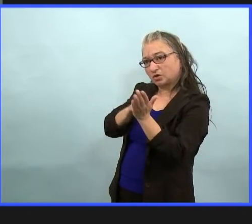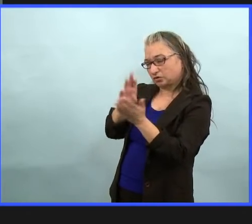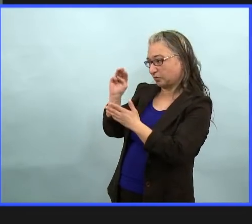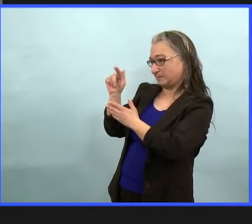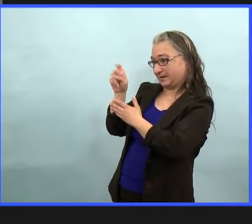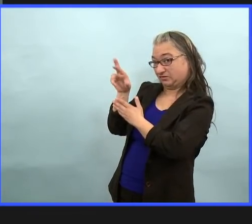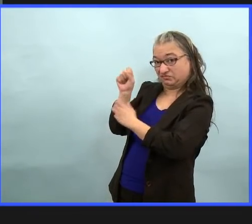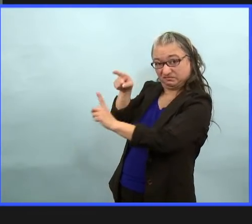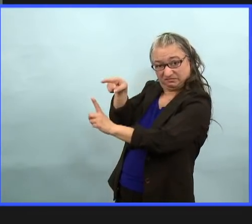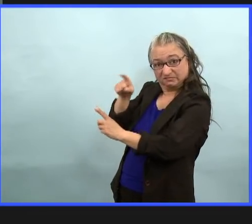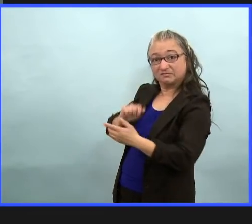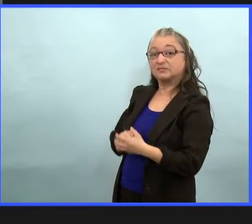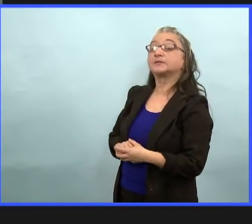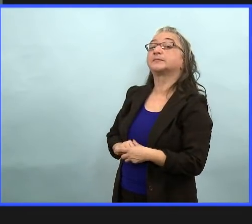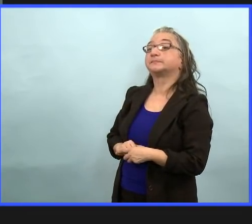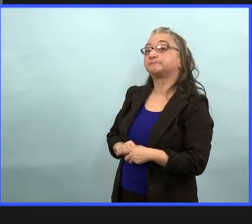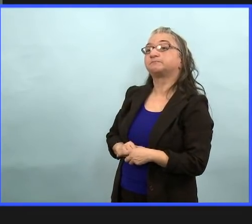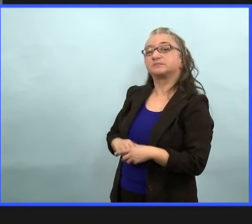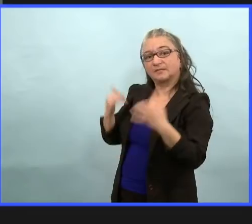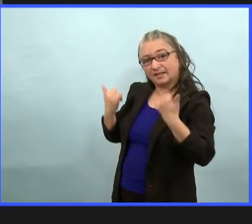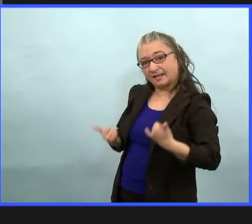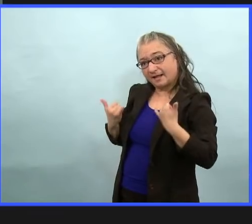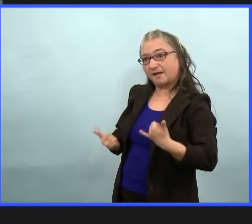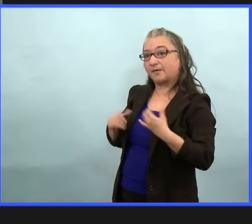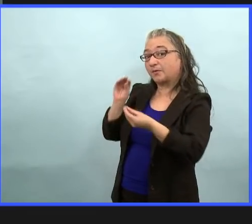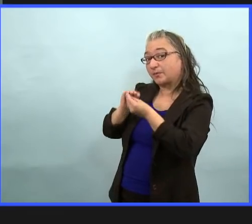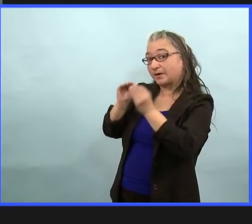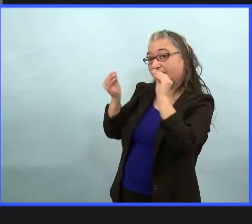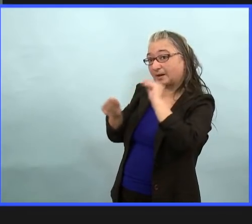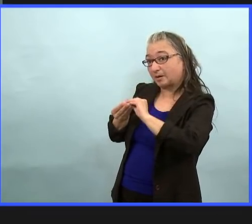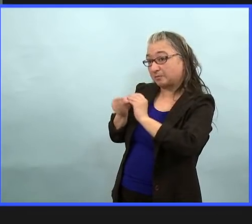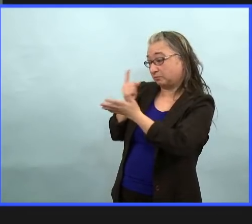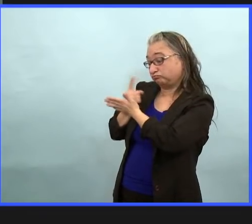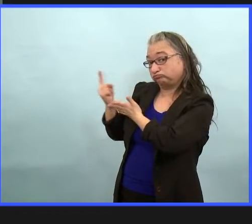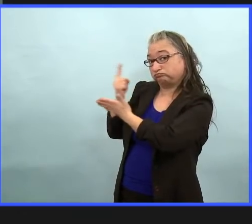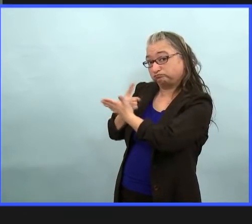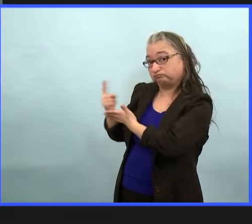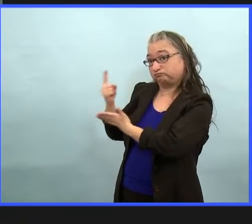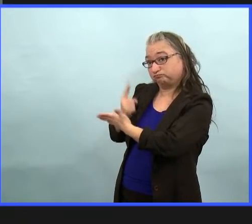in terms of the number of people each week that are being transferred within the province